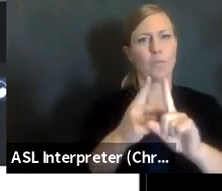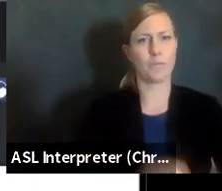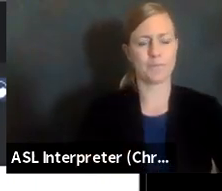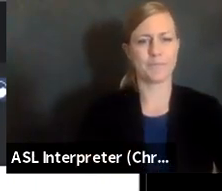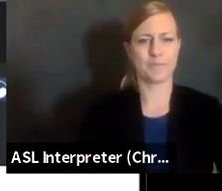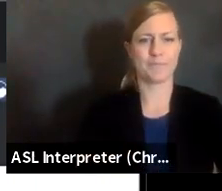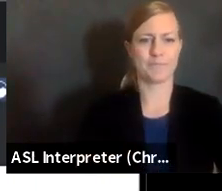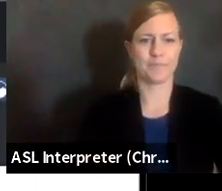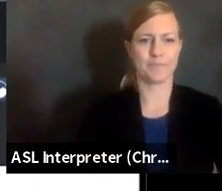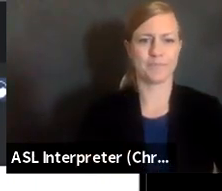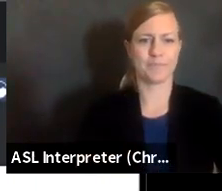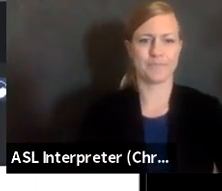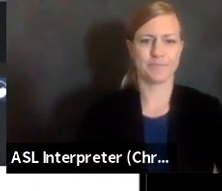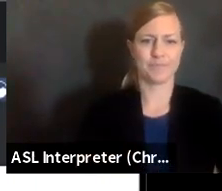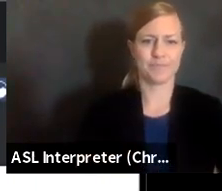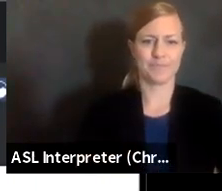ESD 112 - Katherine Livick: We're going to start with.